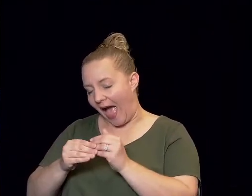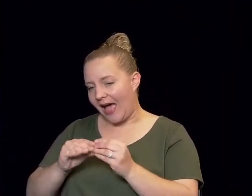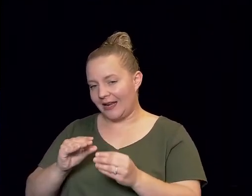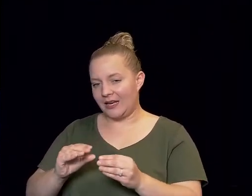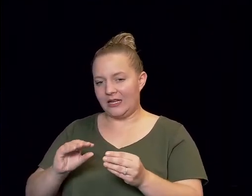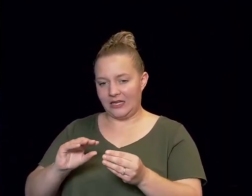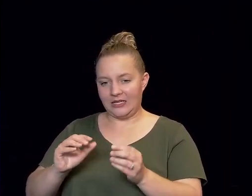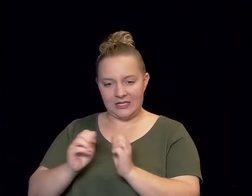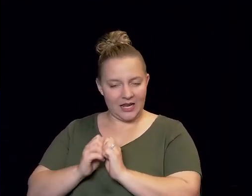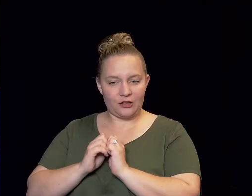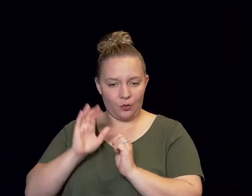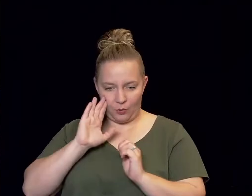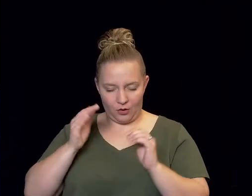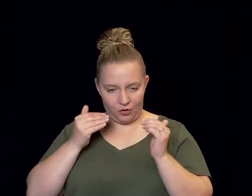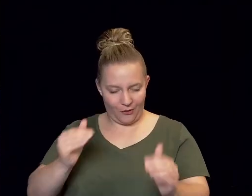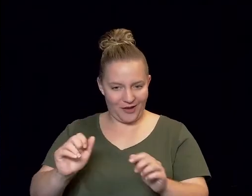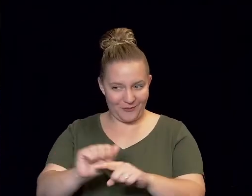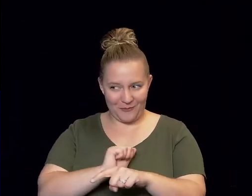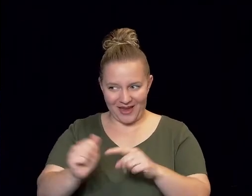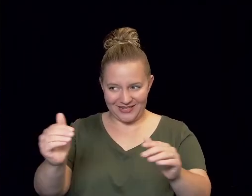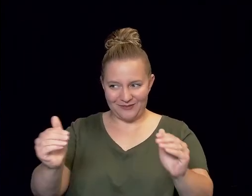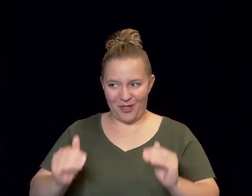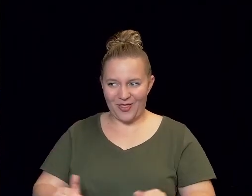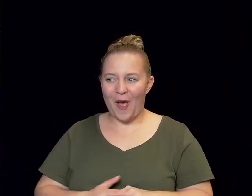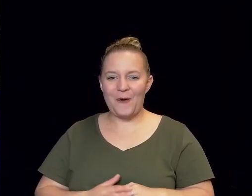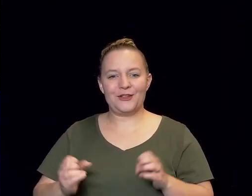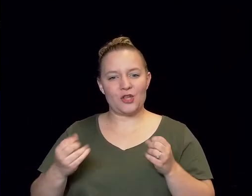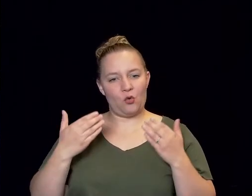But, we're going to go ahead and practice that down below. So, let's go ahead and wait